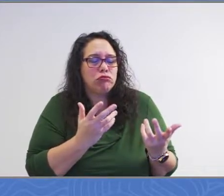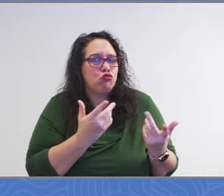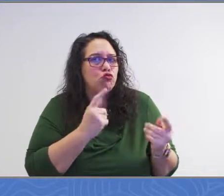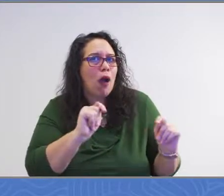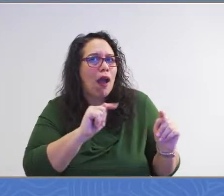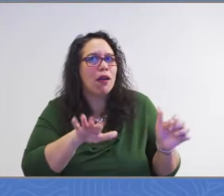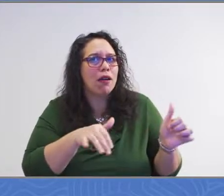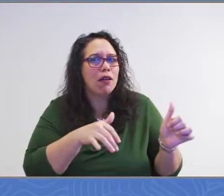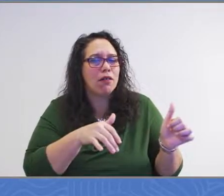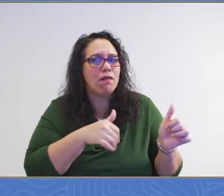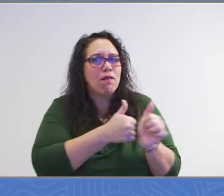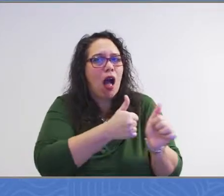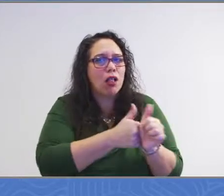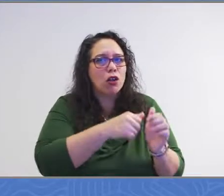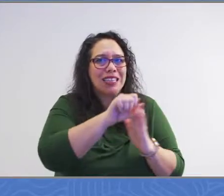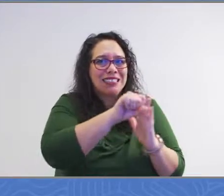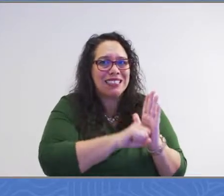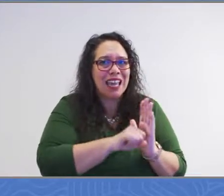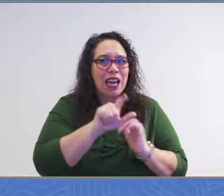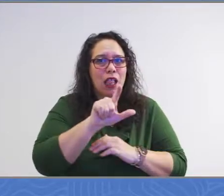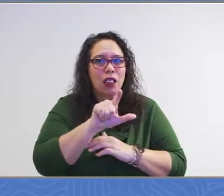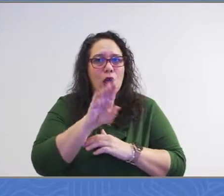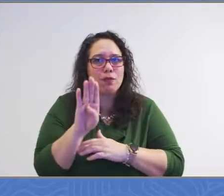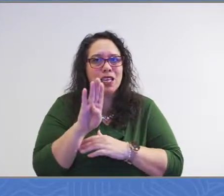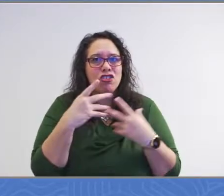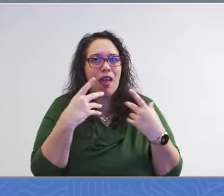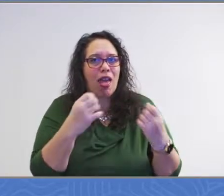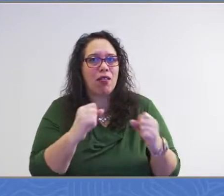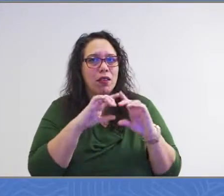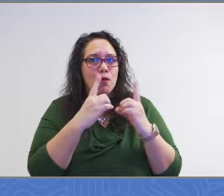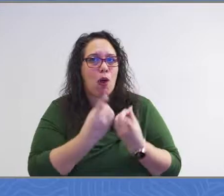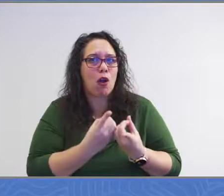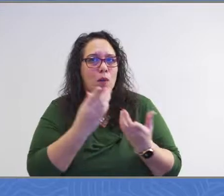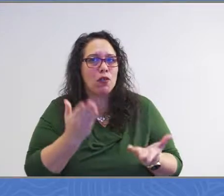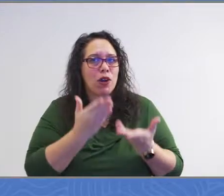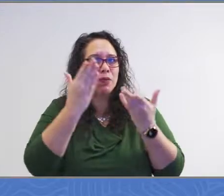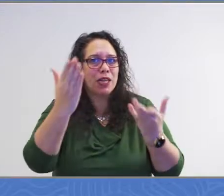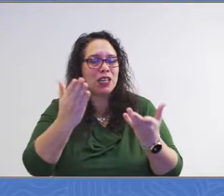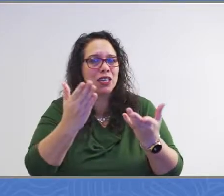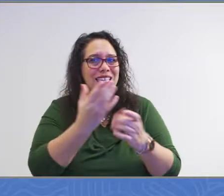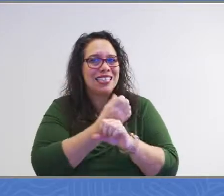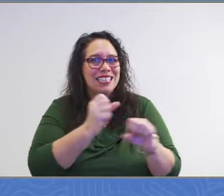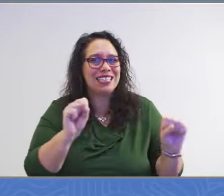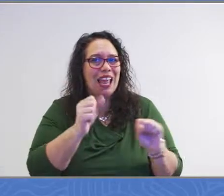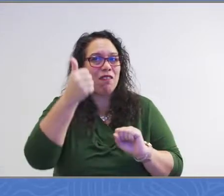and Long Beach Health recommendations, safer at home order. If you can work from home,